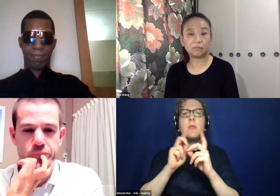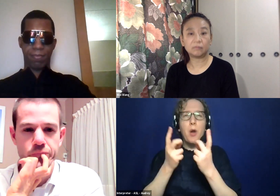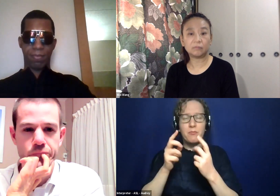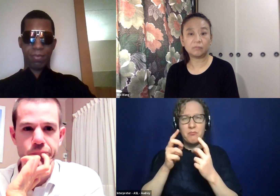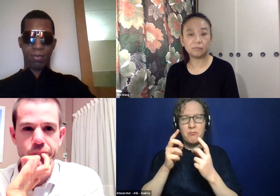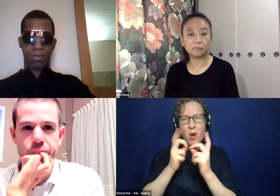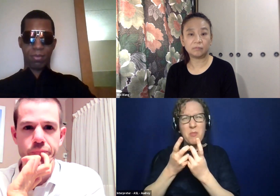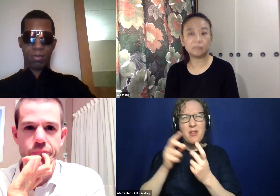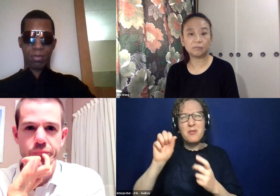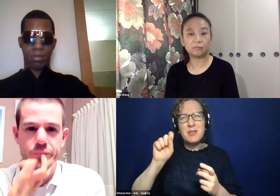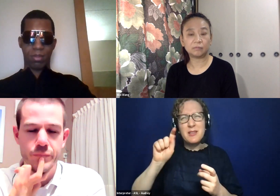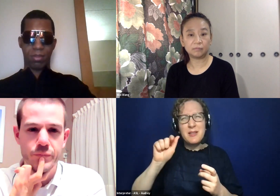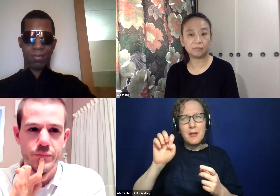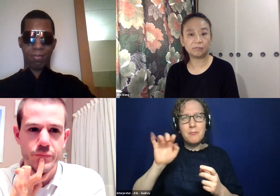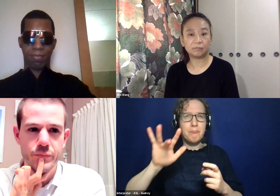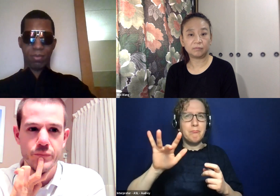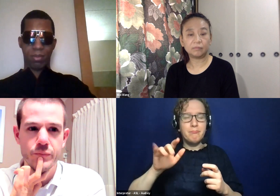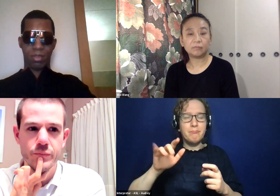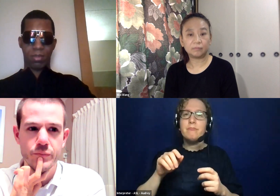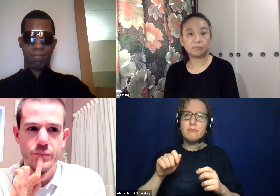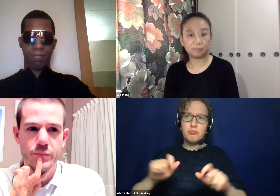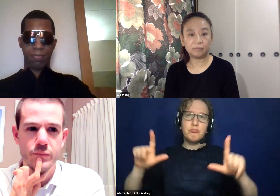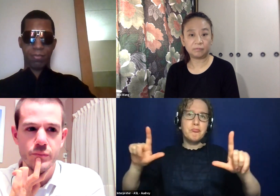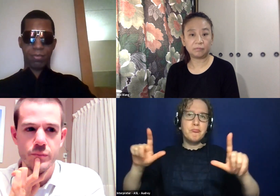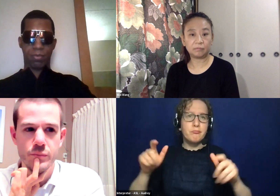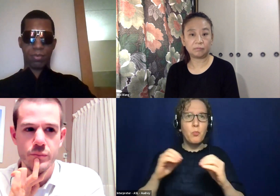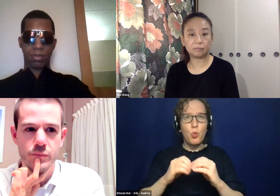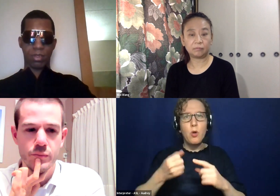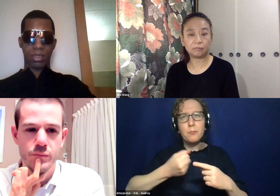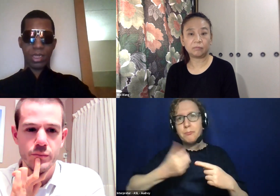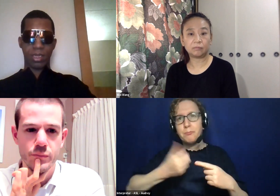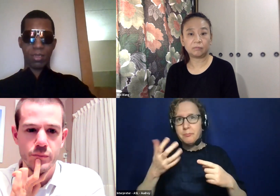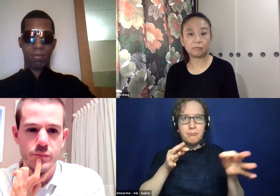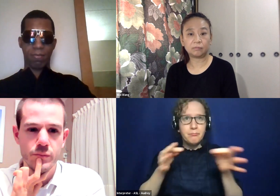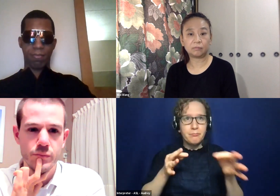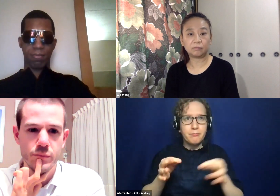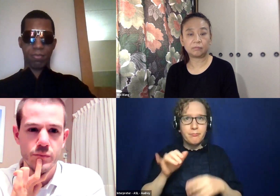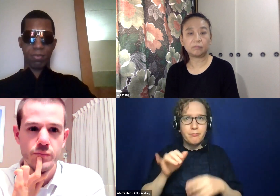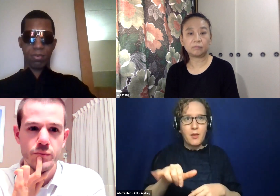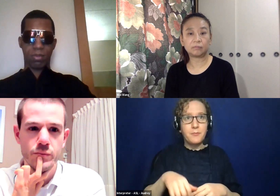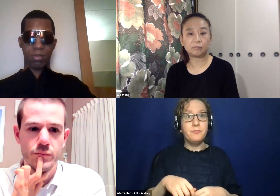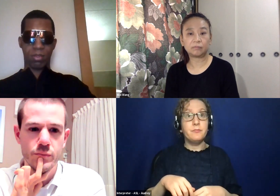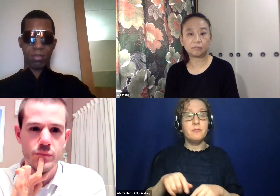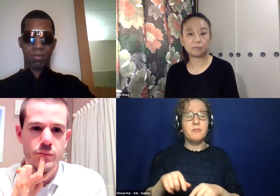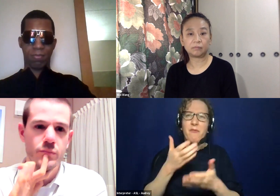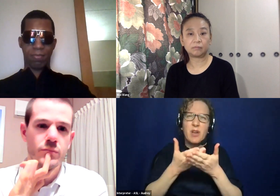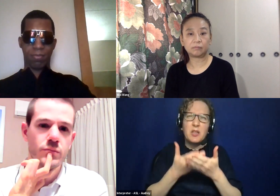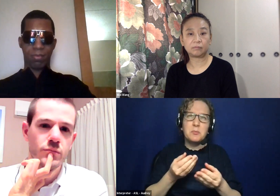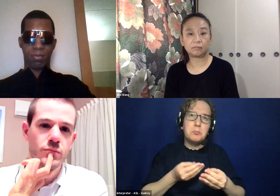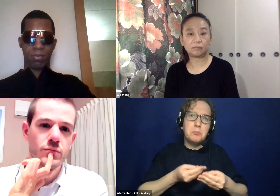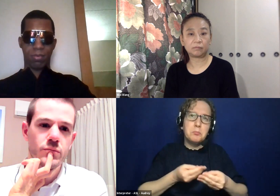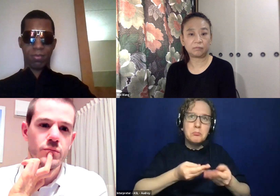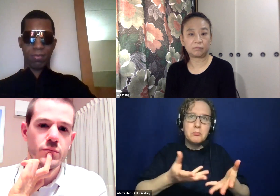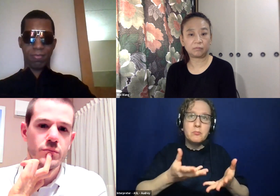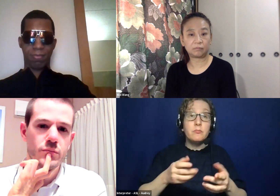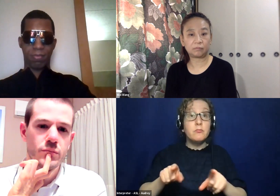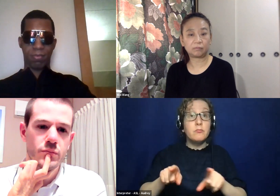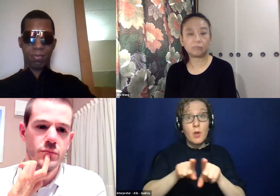the factual stuff out to you, and also encourage people to keep checking your in box over the next